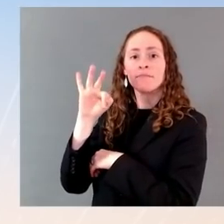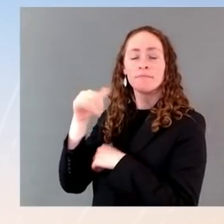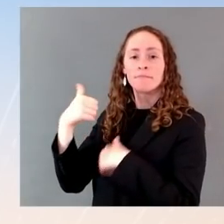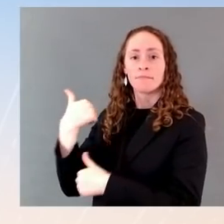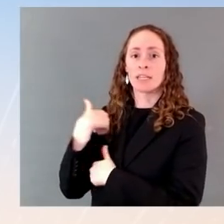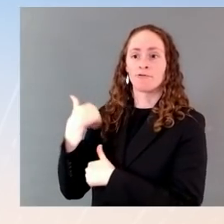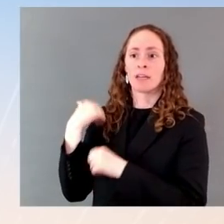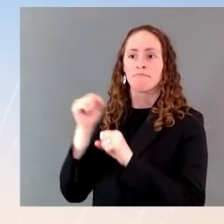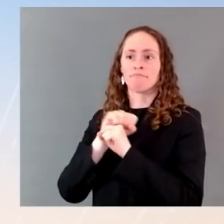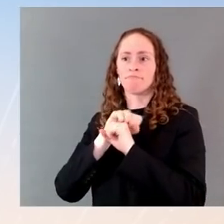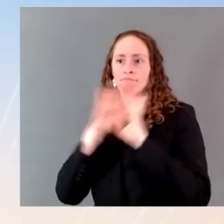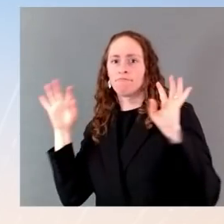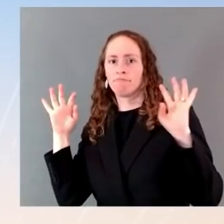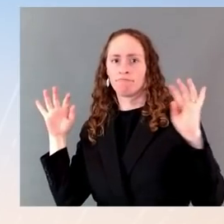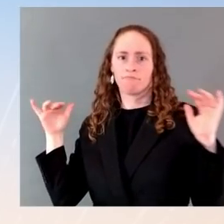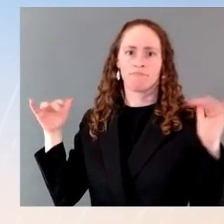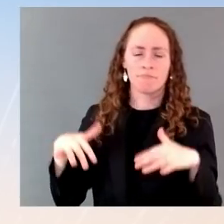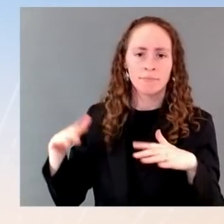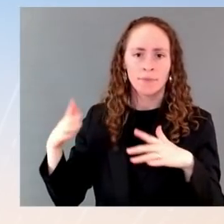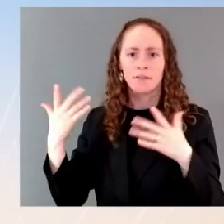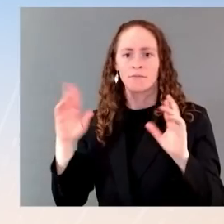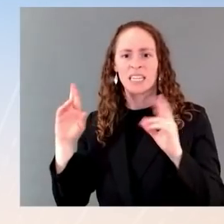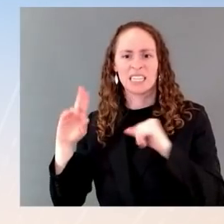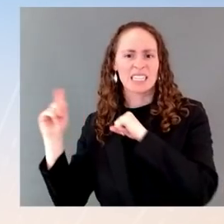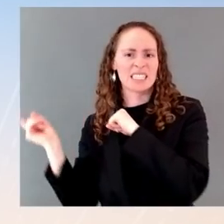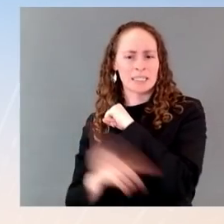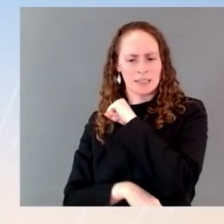tell me -- tell me more. The Press: Putin has a history of, you know,